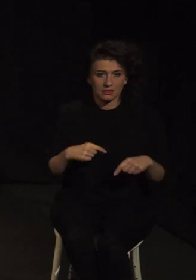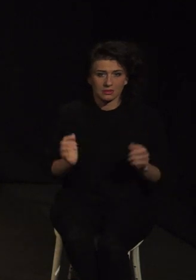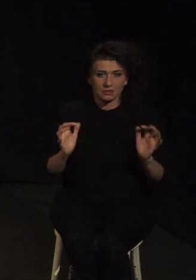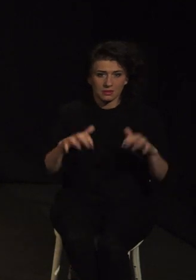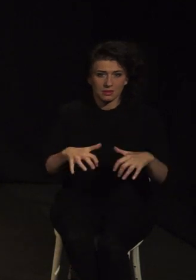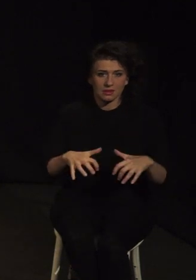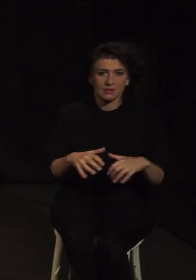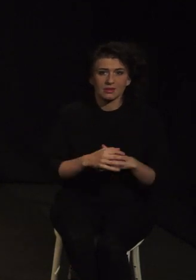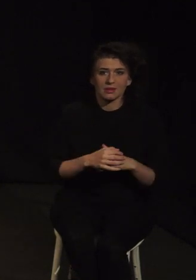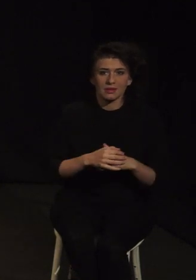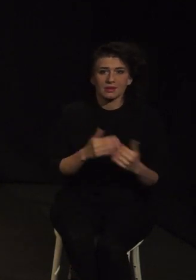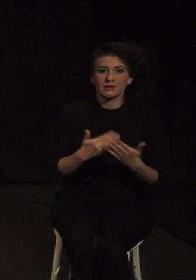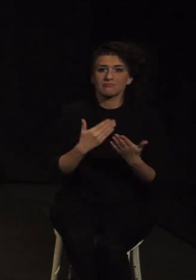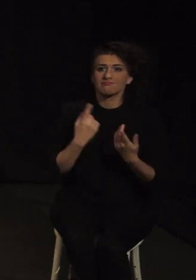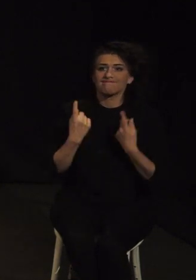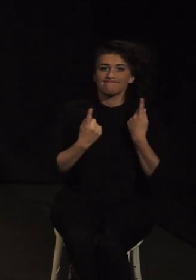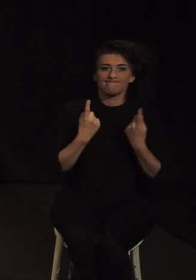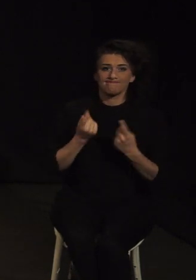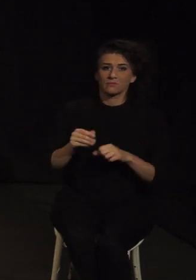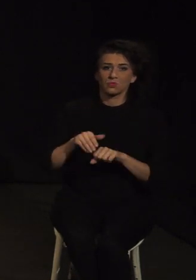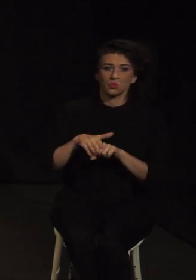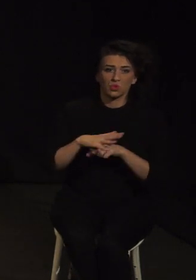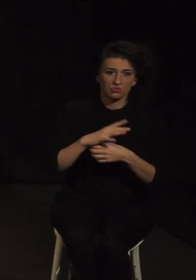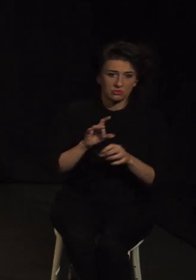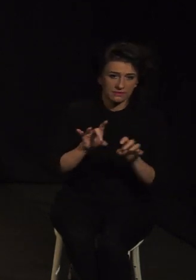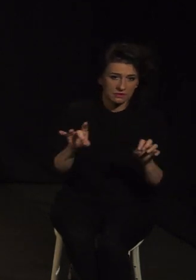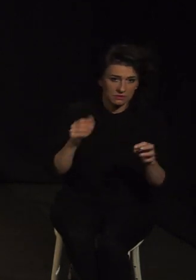also because of the situation we are all in.